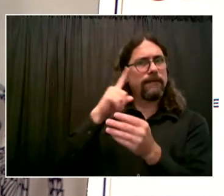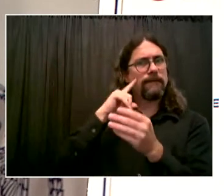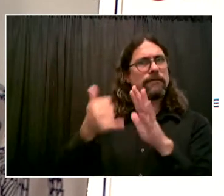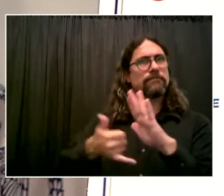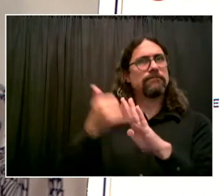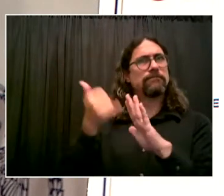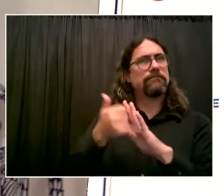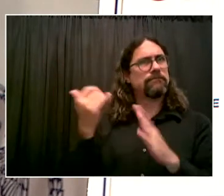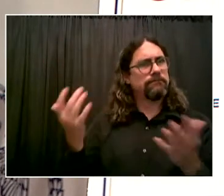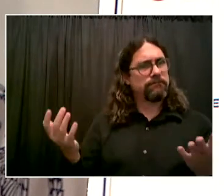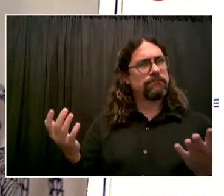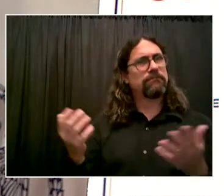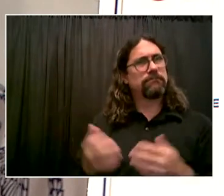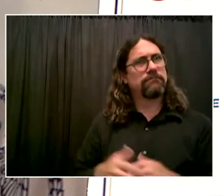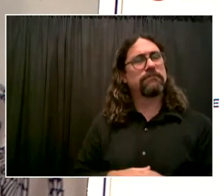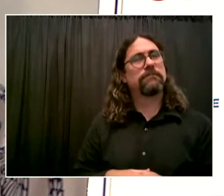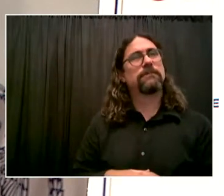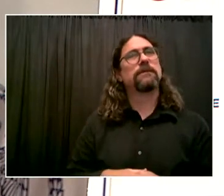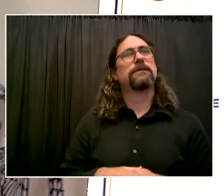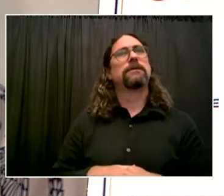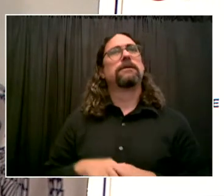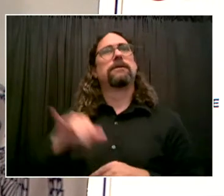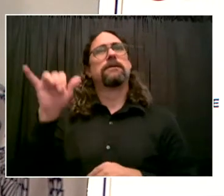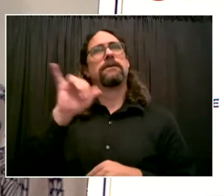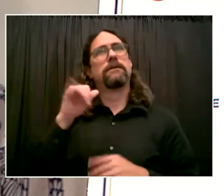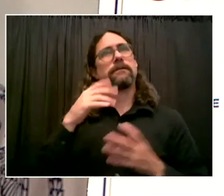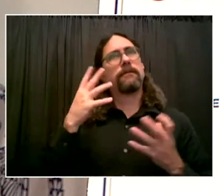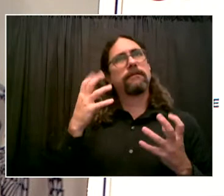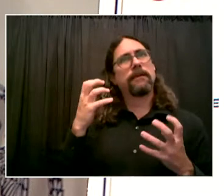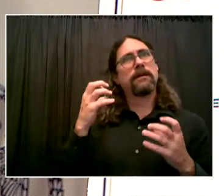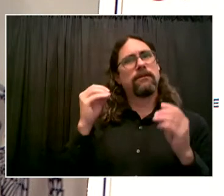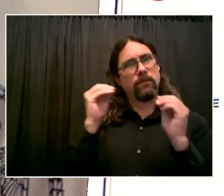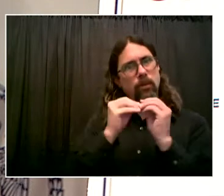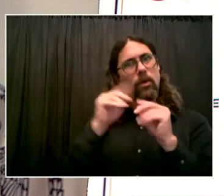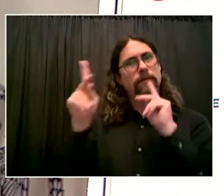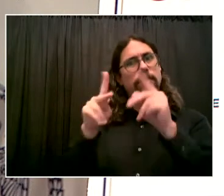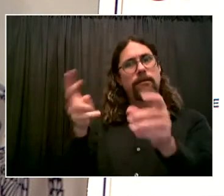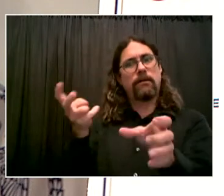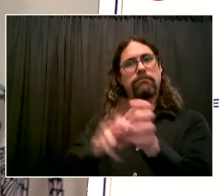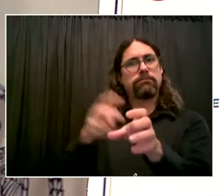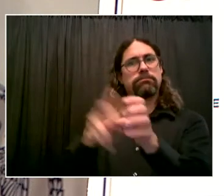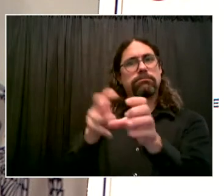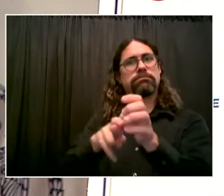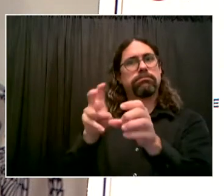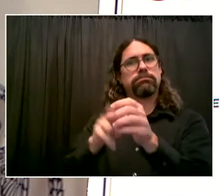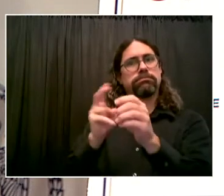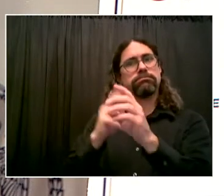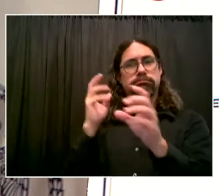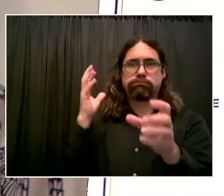OUTREACH EFFORT . I THINK IT'S SOMETHING THAT REAY LLHELPS PEOPLE. WE ALSO NEED TO SEE PEOPLE COMING BACK TO THE SUBWAYS TO